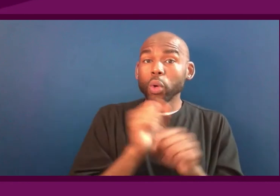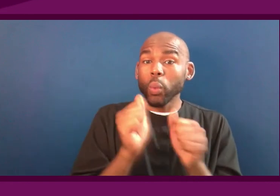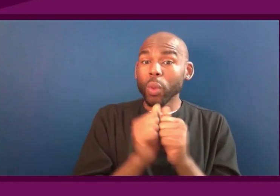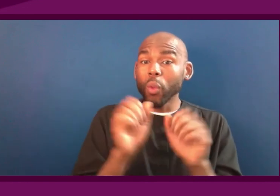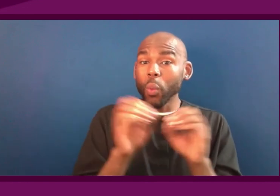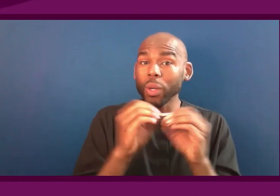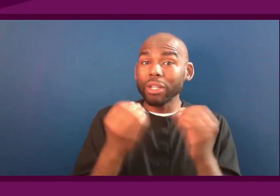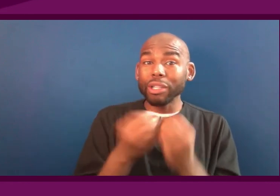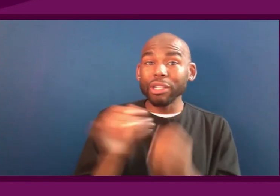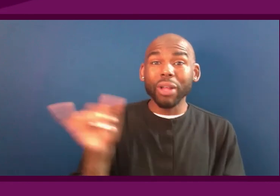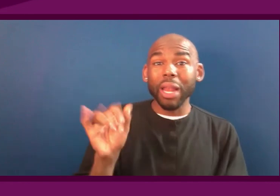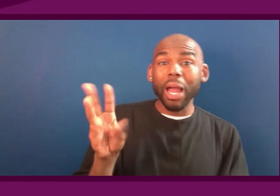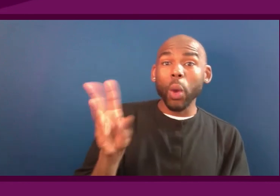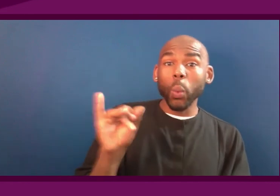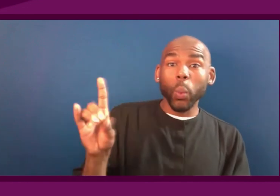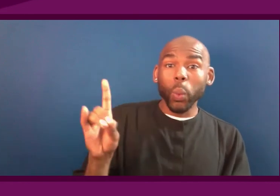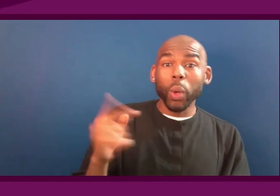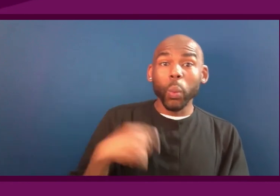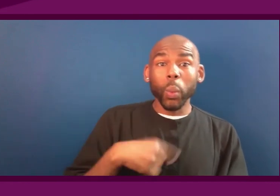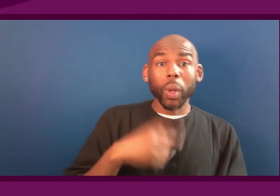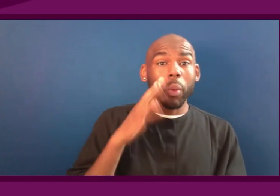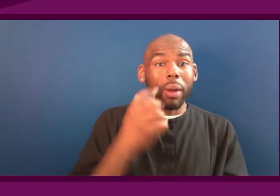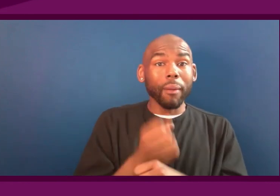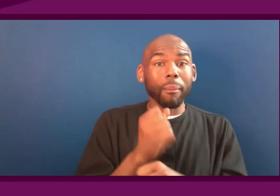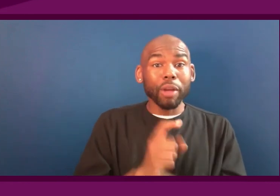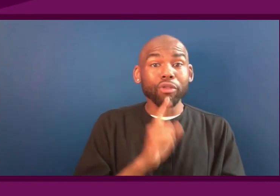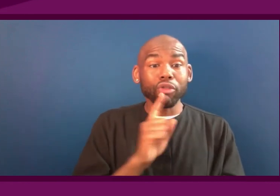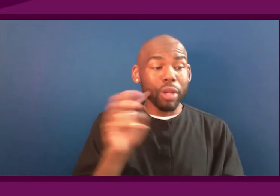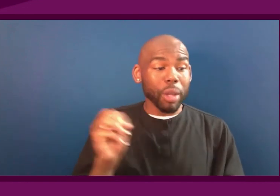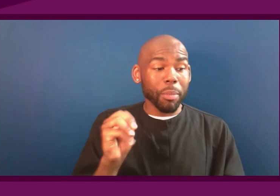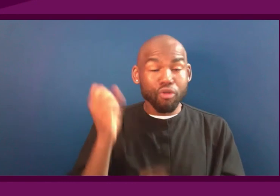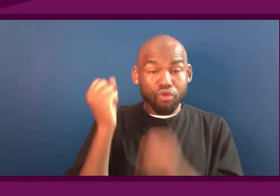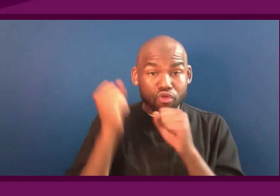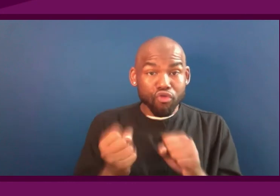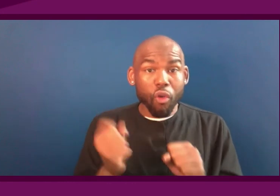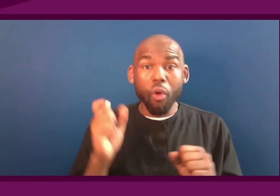the lawsuits to continue. You can expect us to be talking about your brand in negative ways